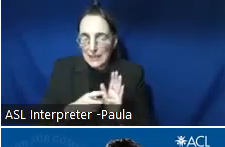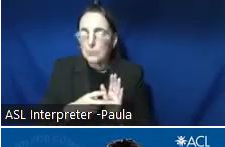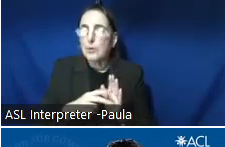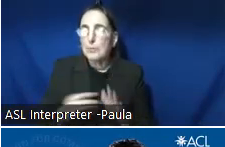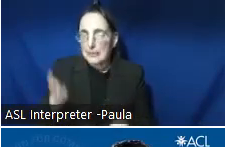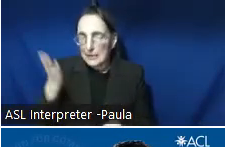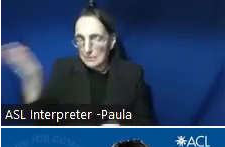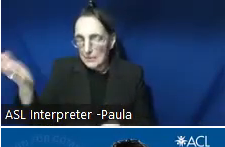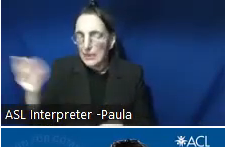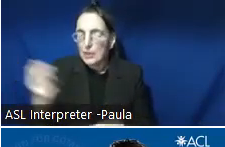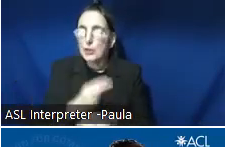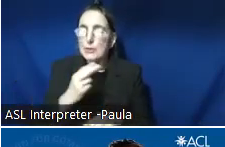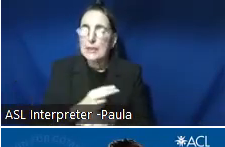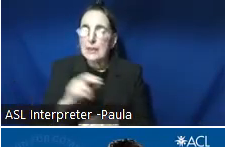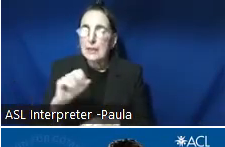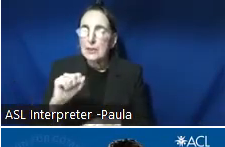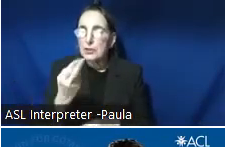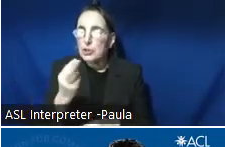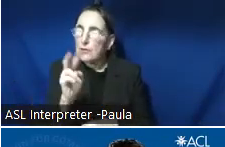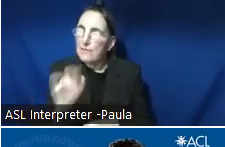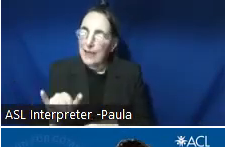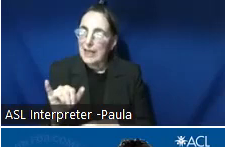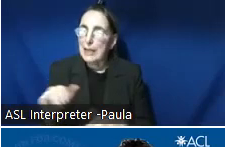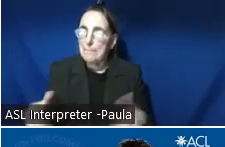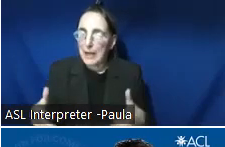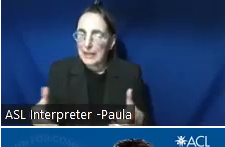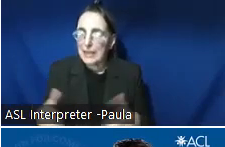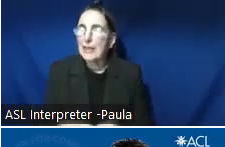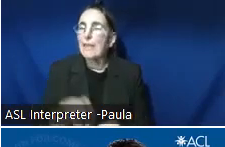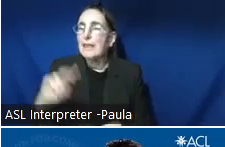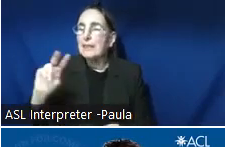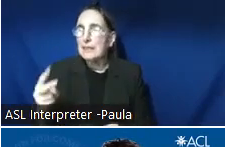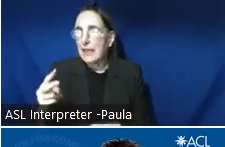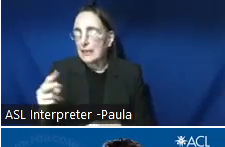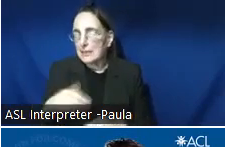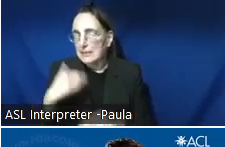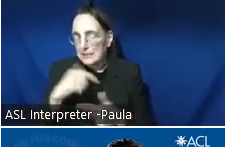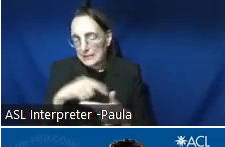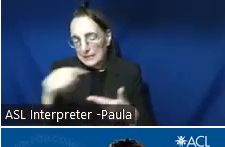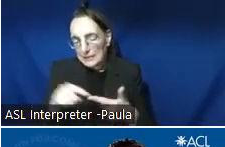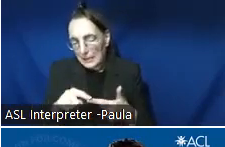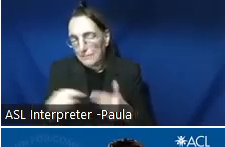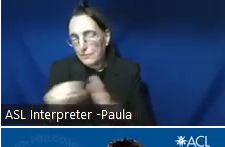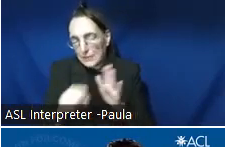application. The second step for states is to submit their application. This will also be completed using the SurveyMonkey